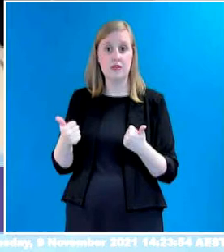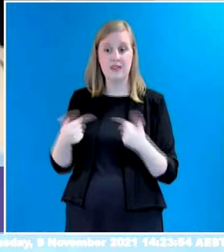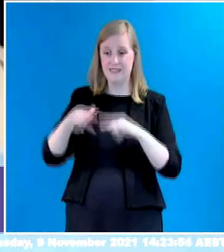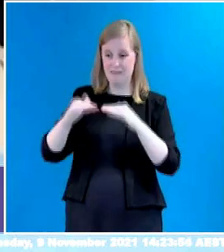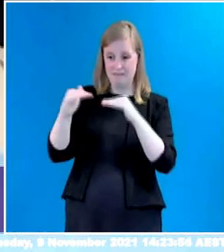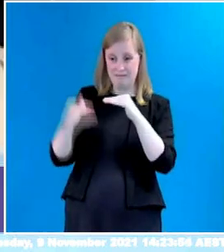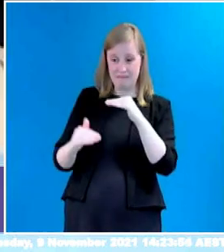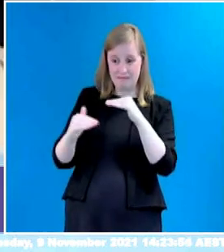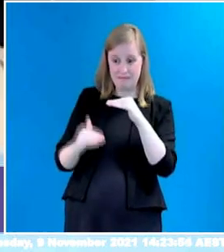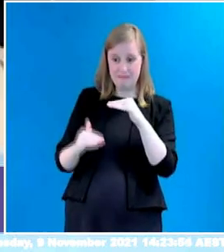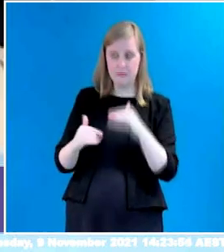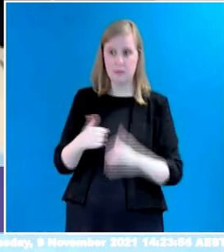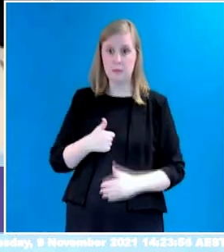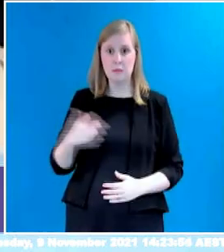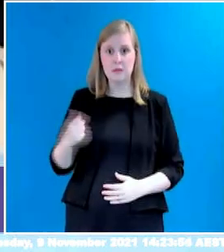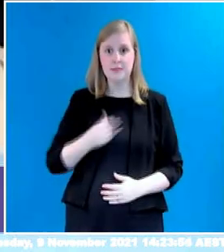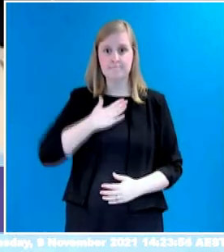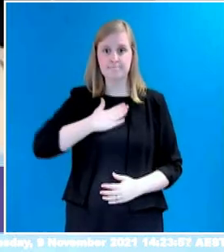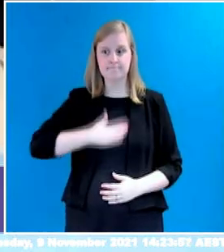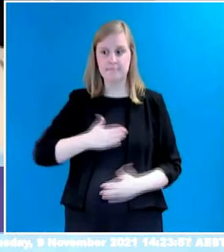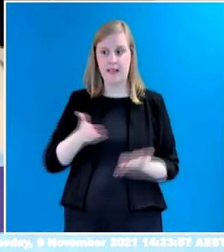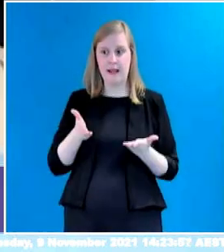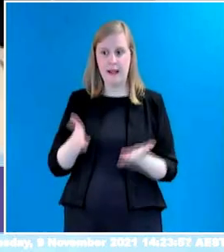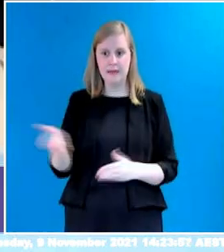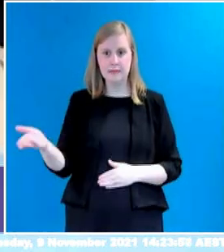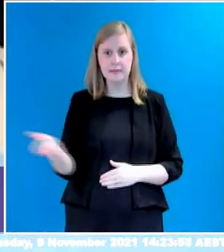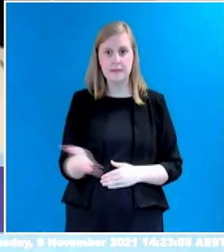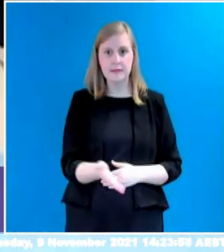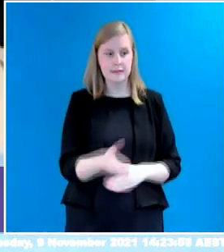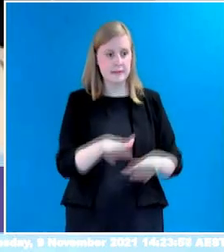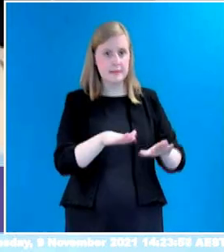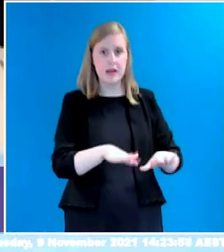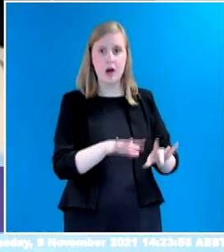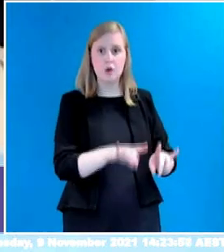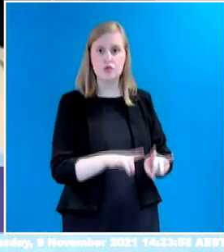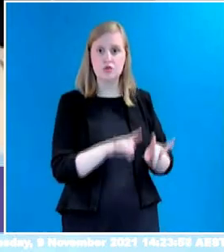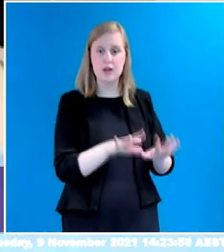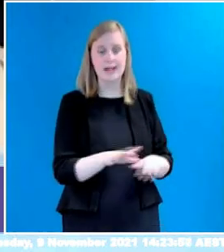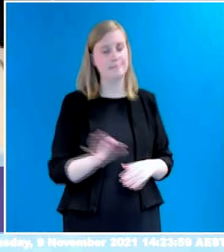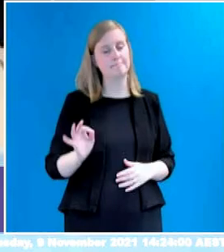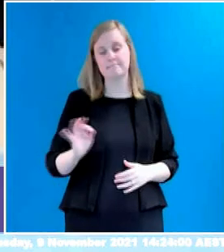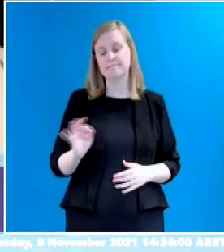to come and stay in Australia and undertake particular activities.